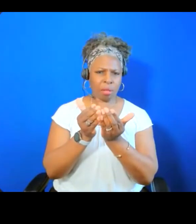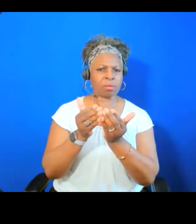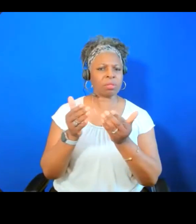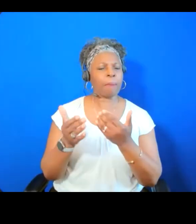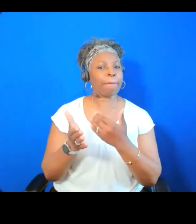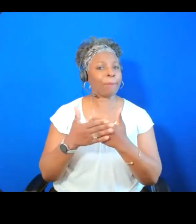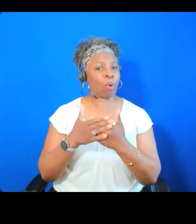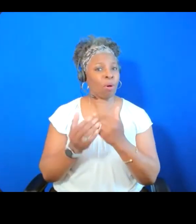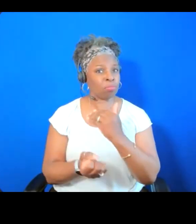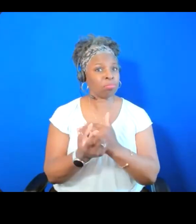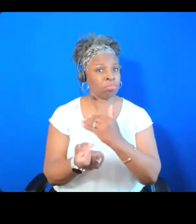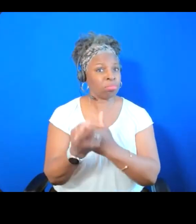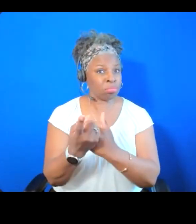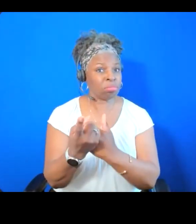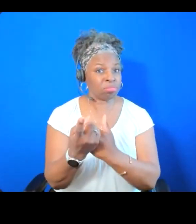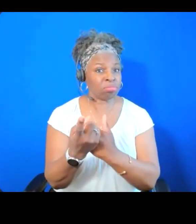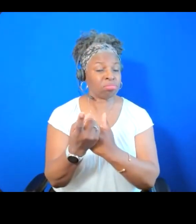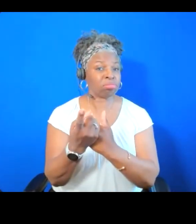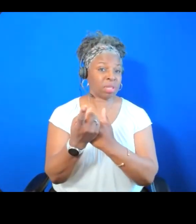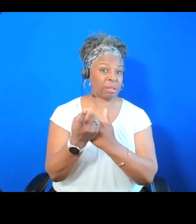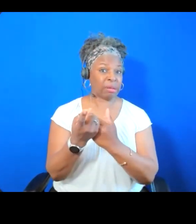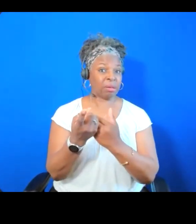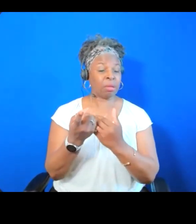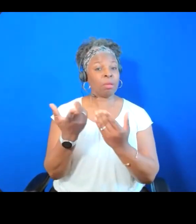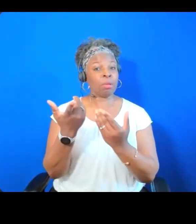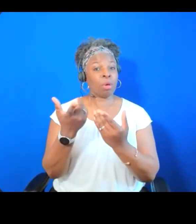particularly in urban development, and regeneration programmes, there